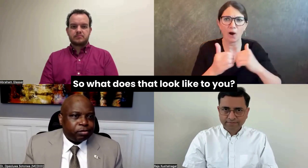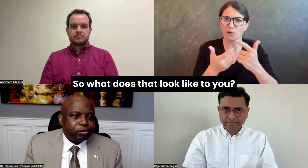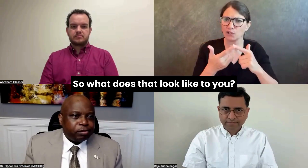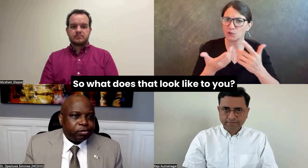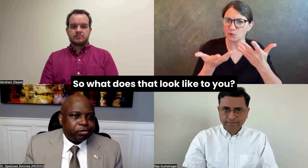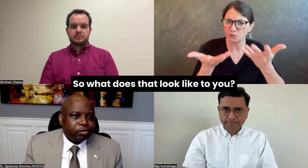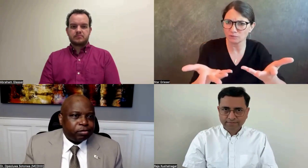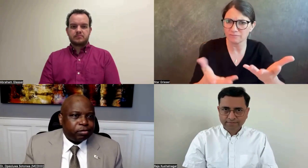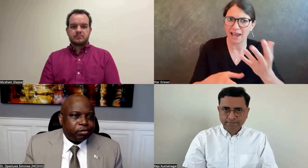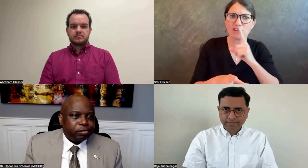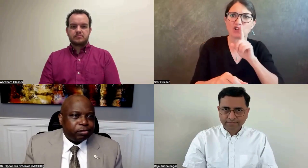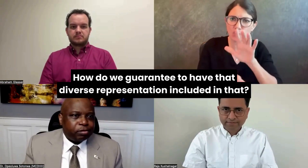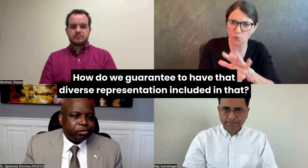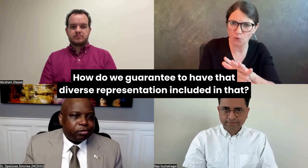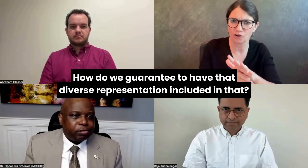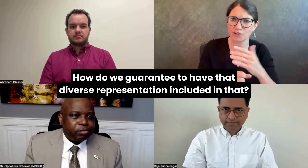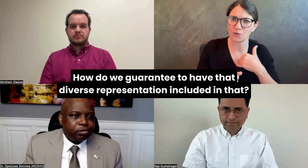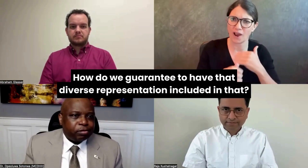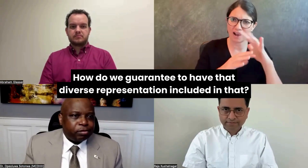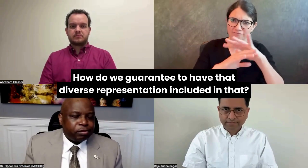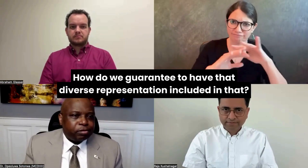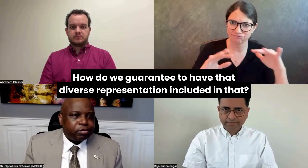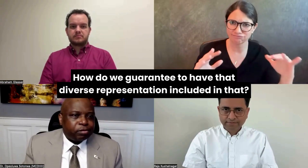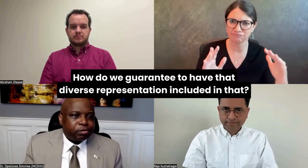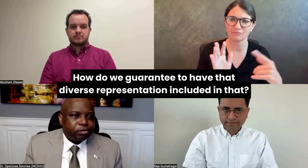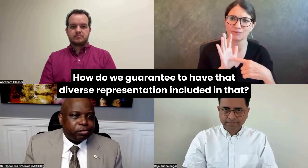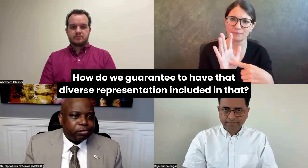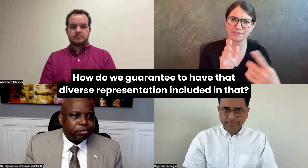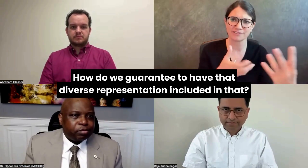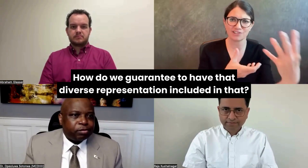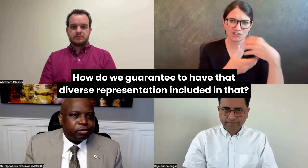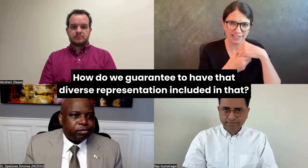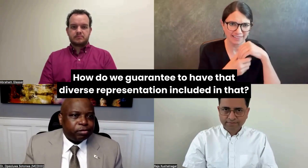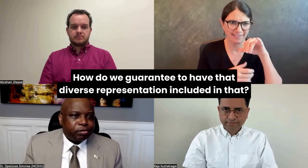How do we guarantee to have that diverse representation included in that?